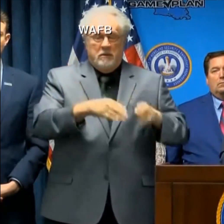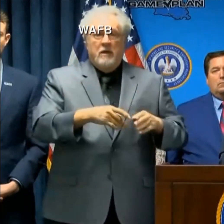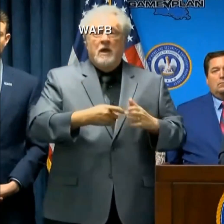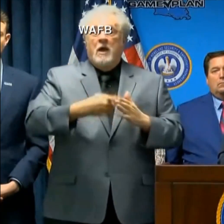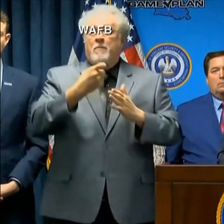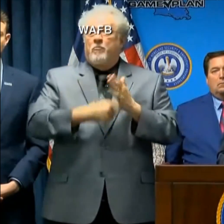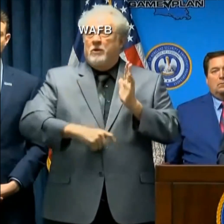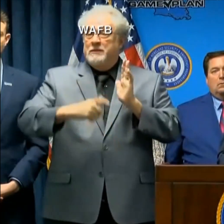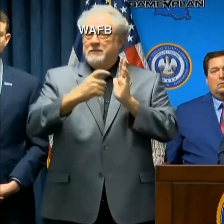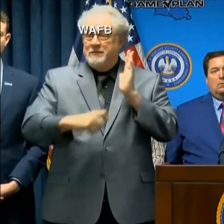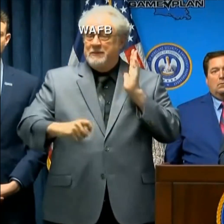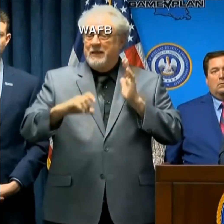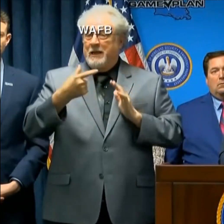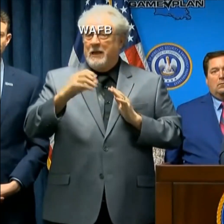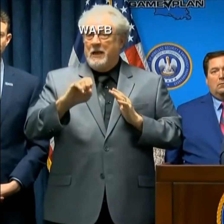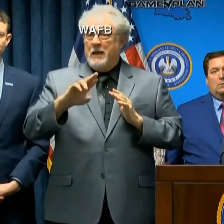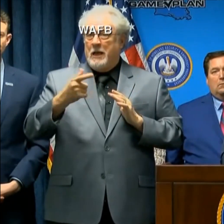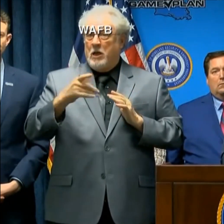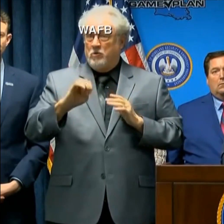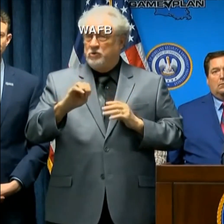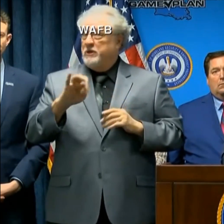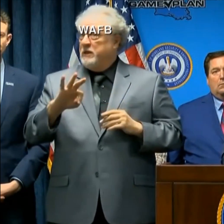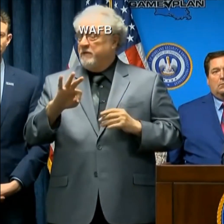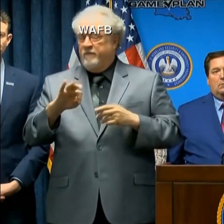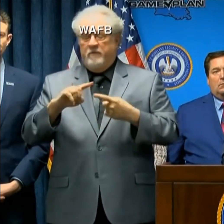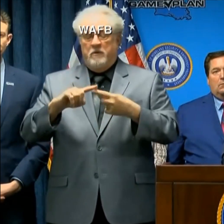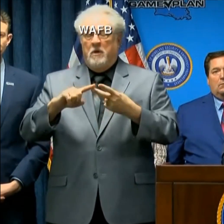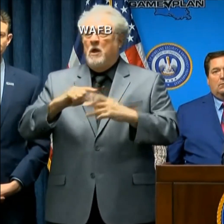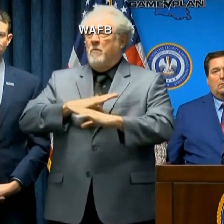should that become necessary as well as prohibiting international travel for